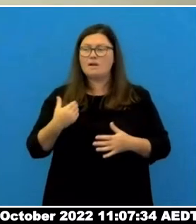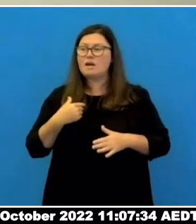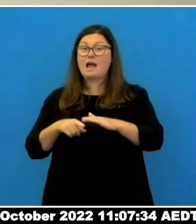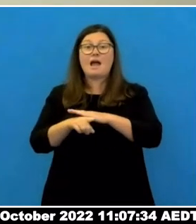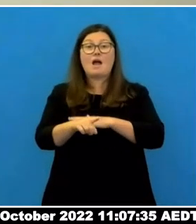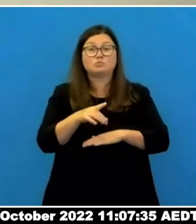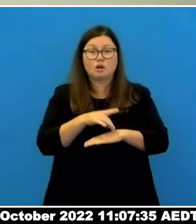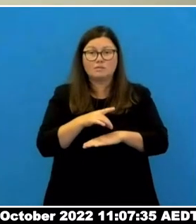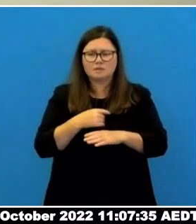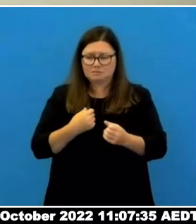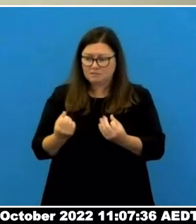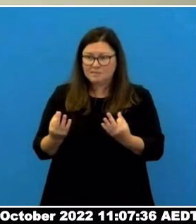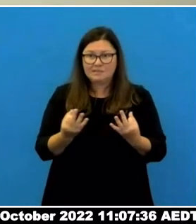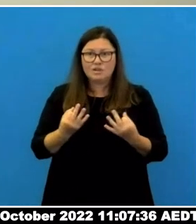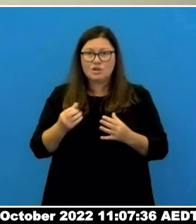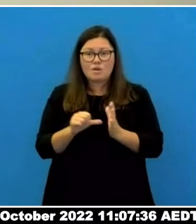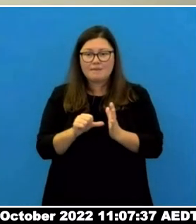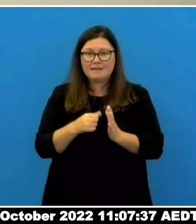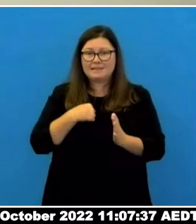and I could not afford accommodation or food.